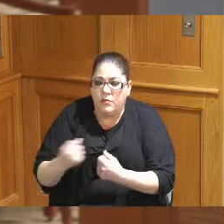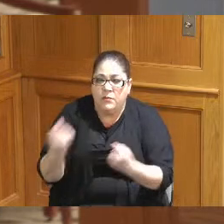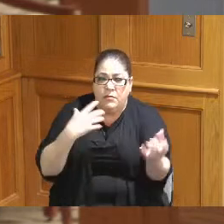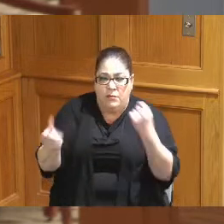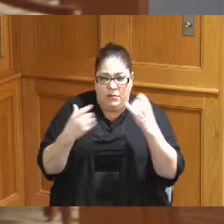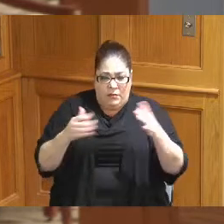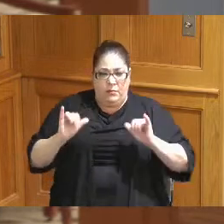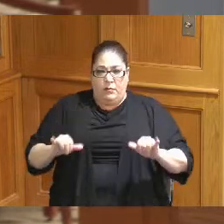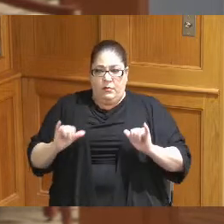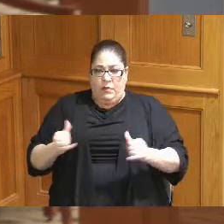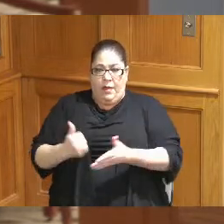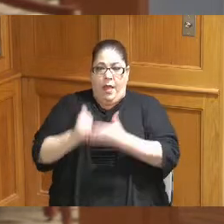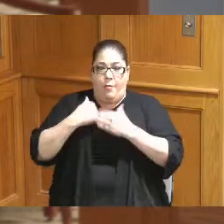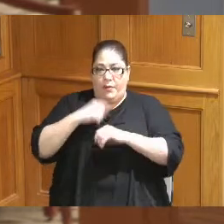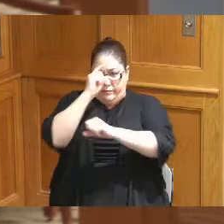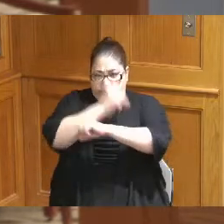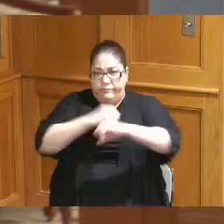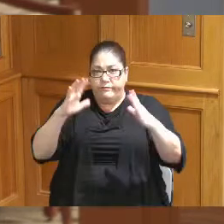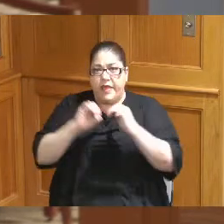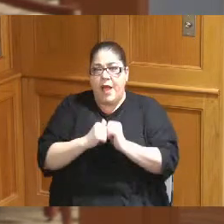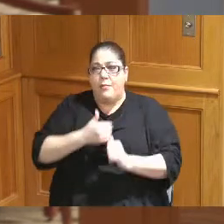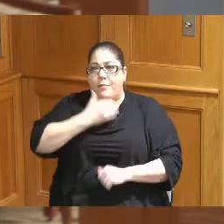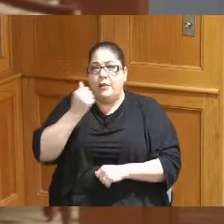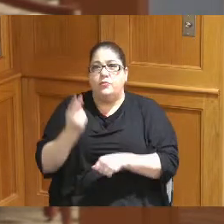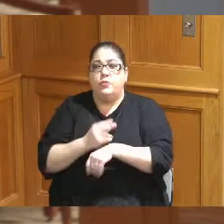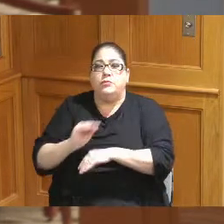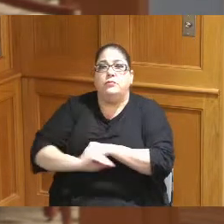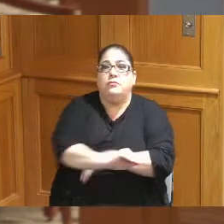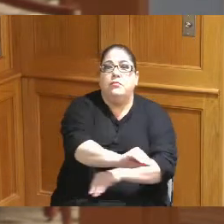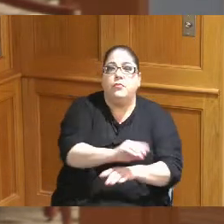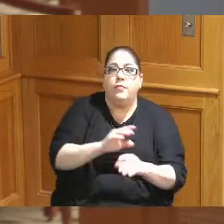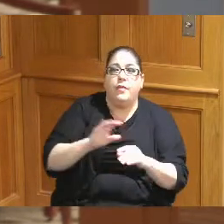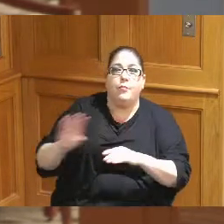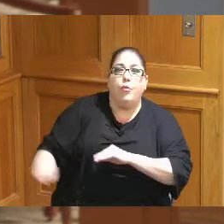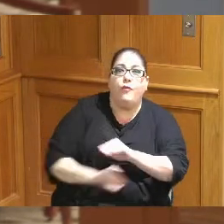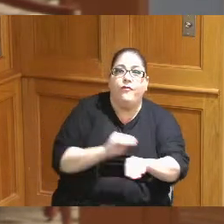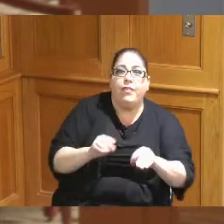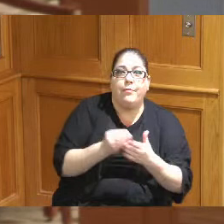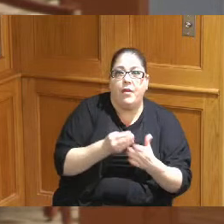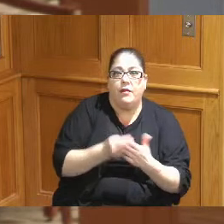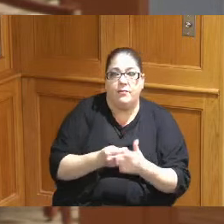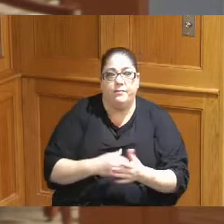deciding how the dollar has to be used but then you know the last piece is having an agency that's